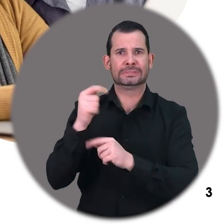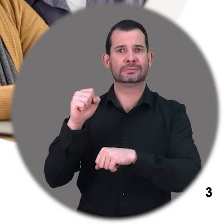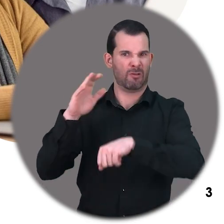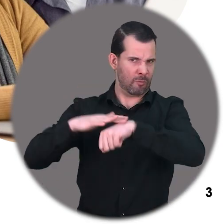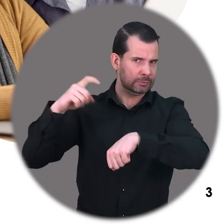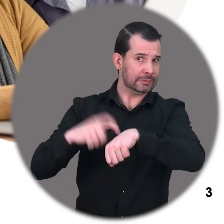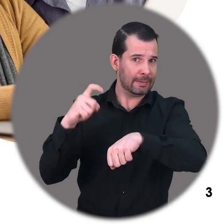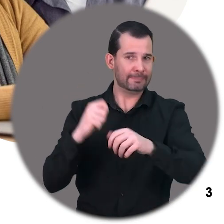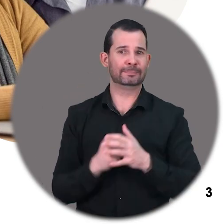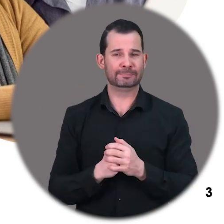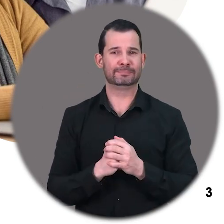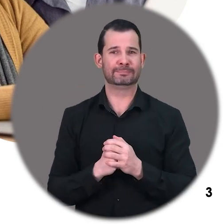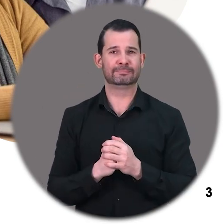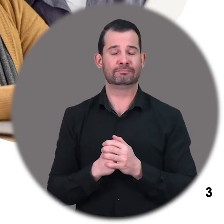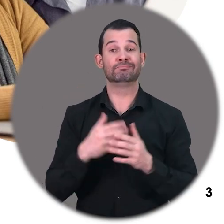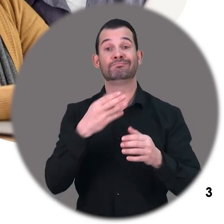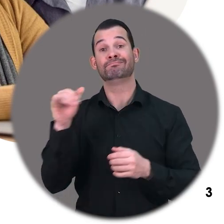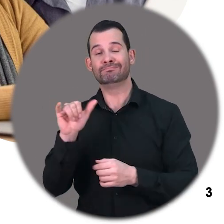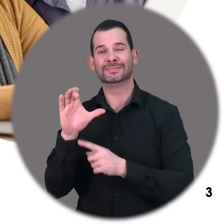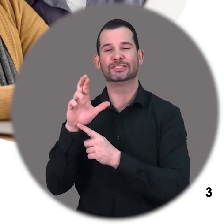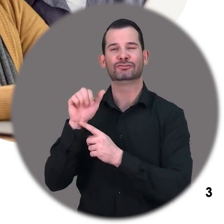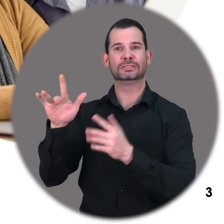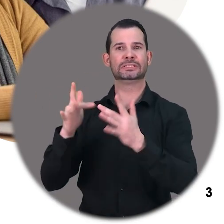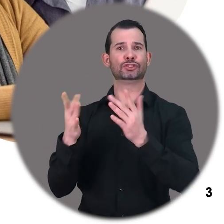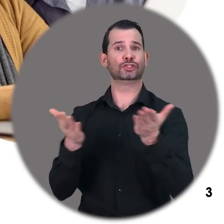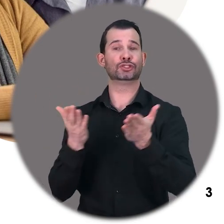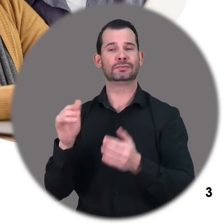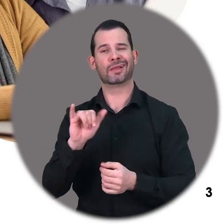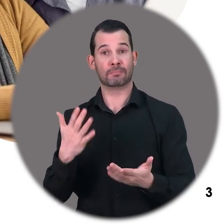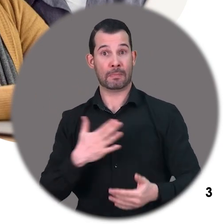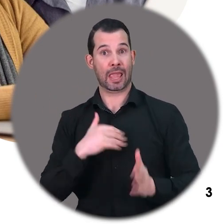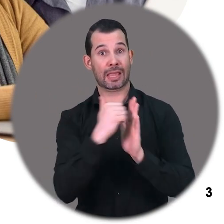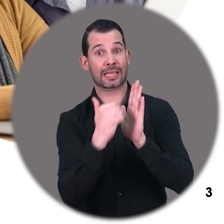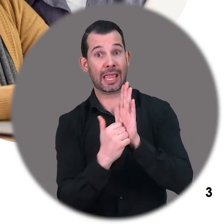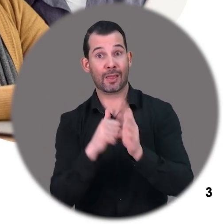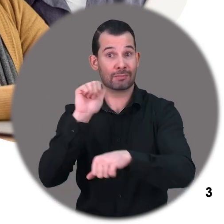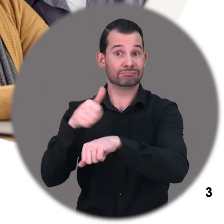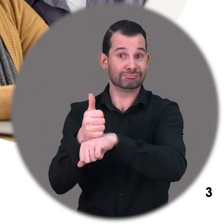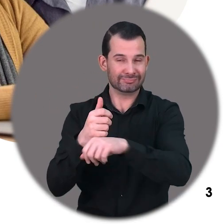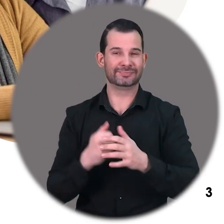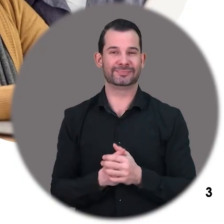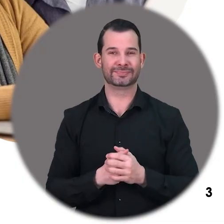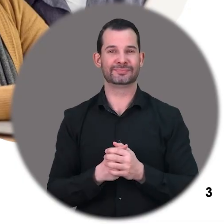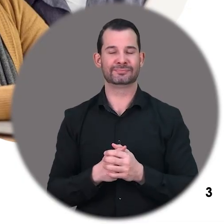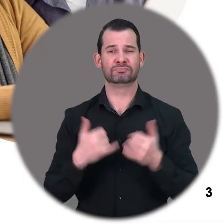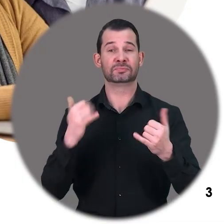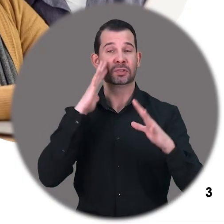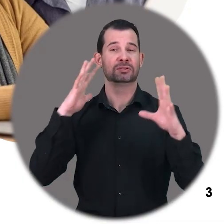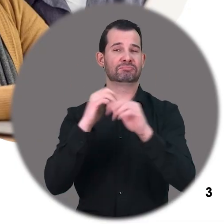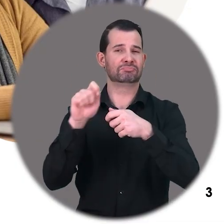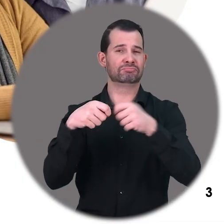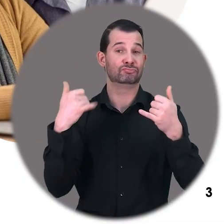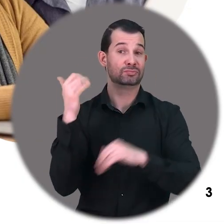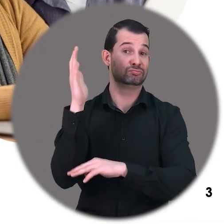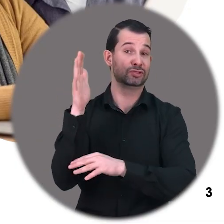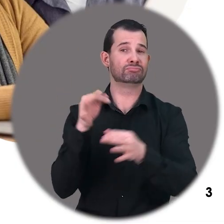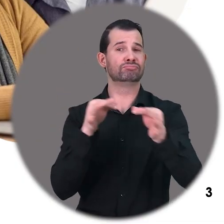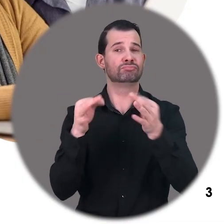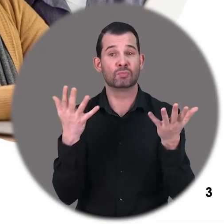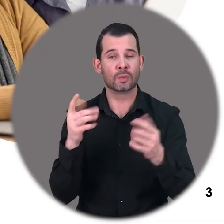time and CRA’s digital services, like My Account. I will conclude today’s presentation by providing